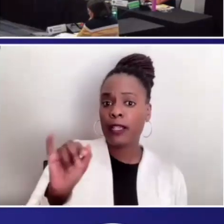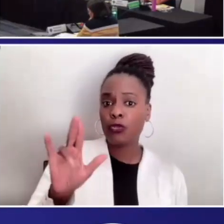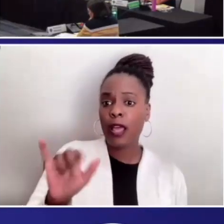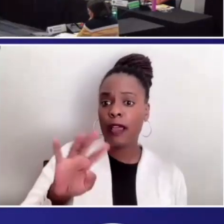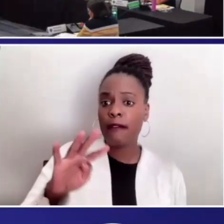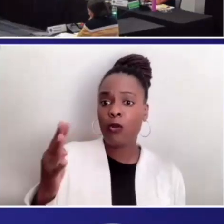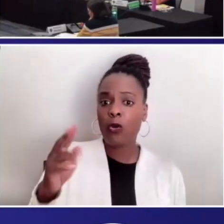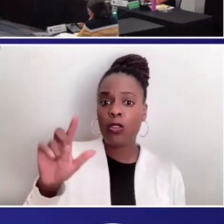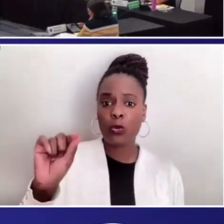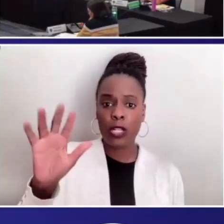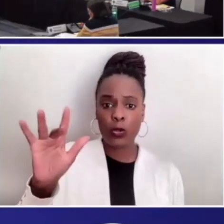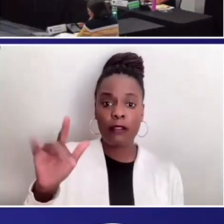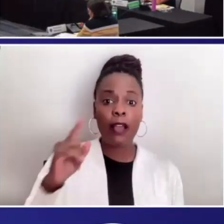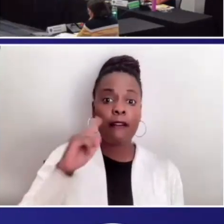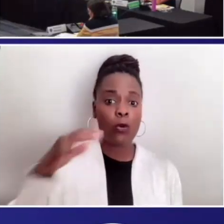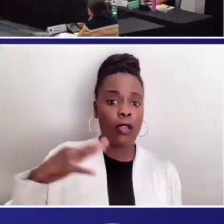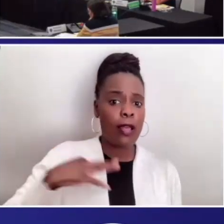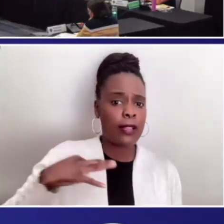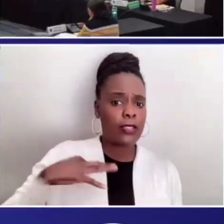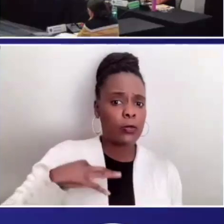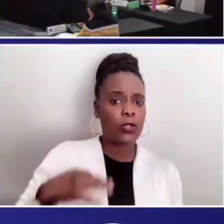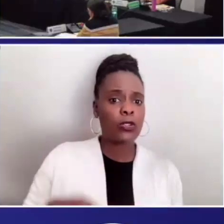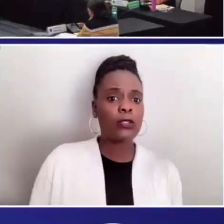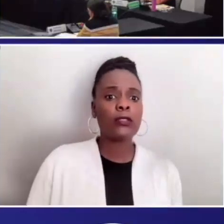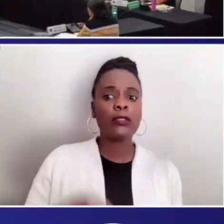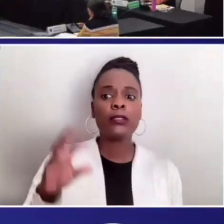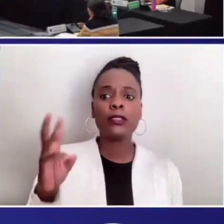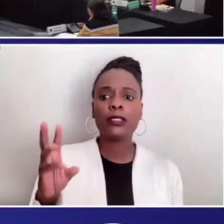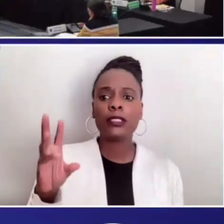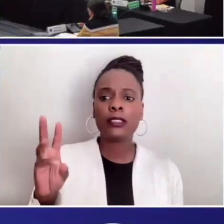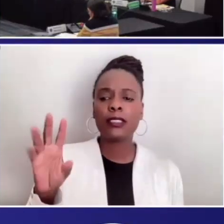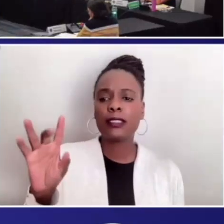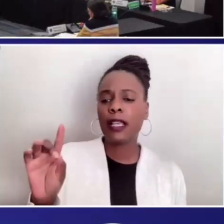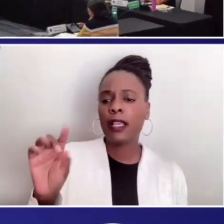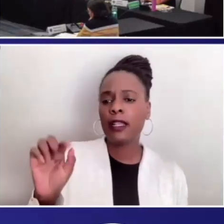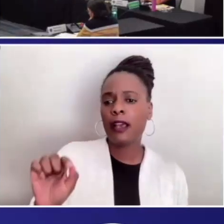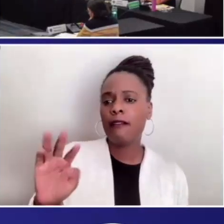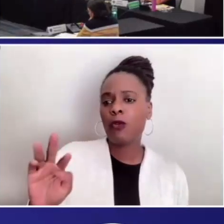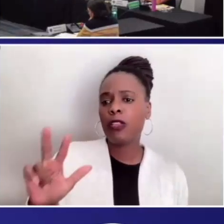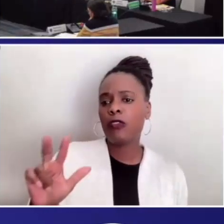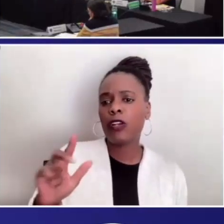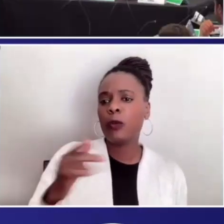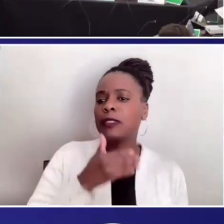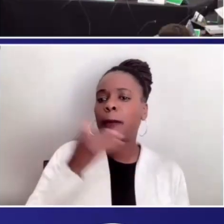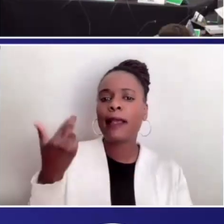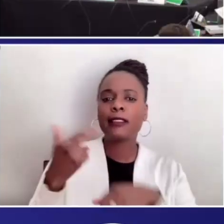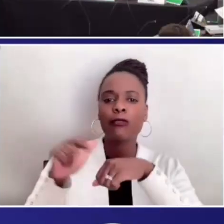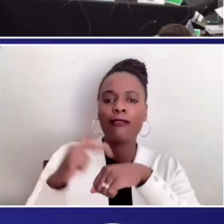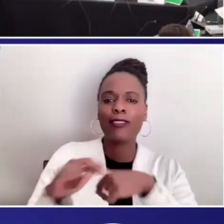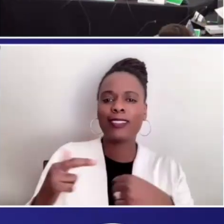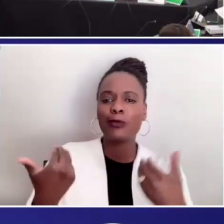So 668.43 was the best reference that we had that was a cross-reference that